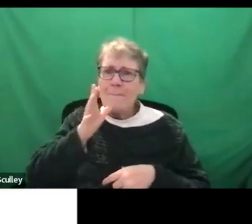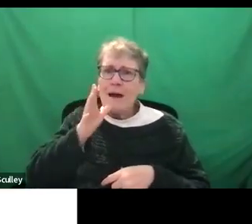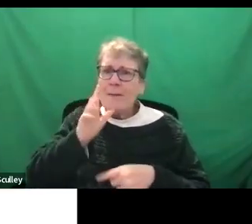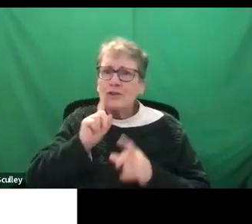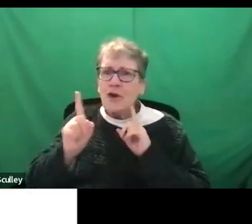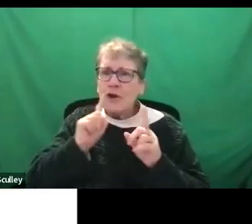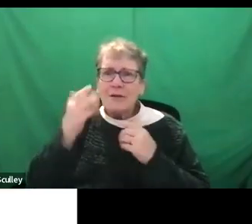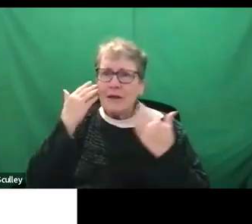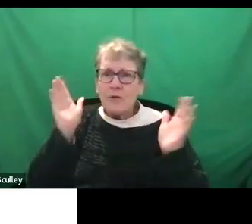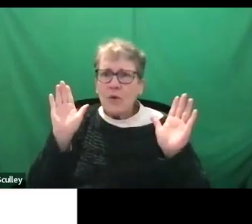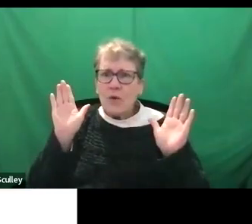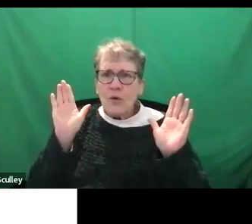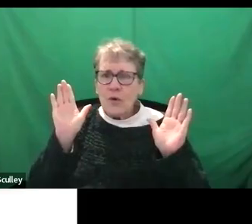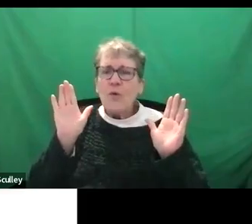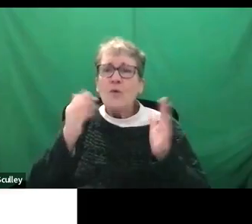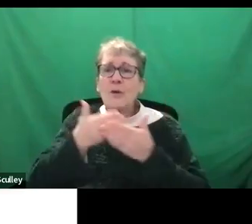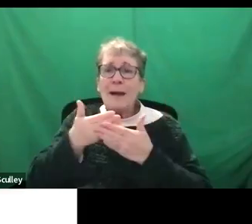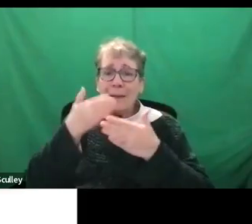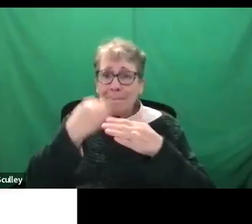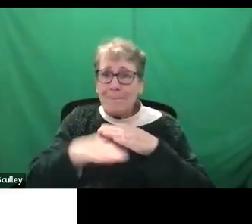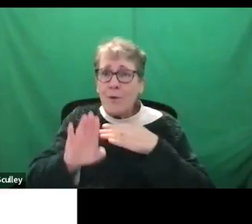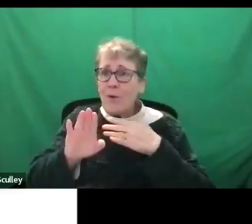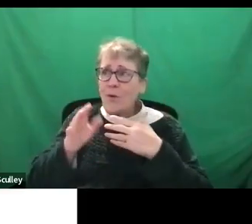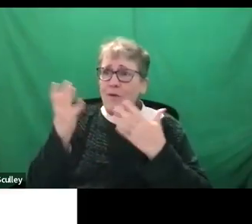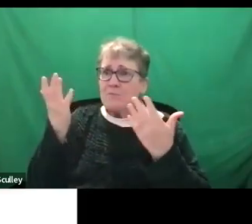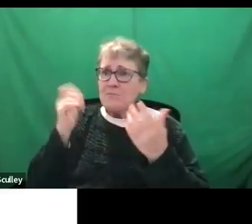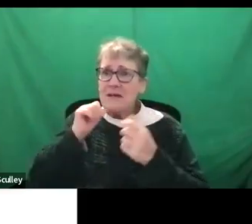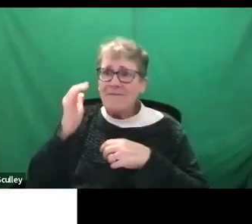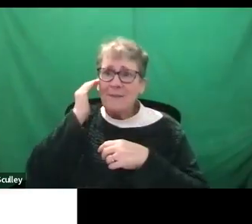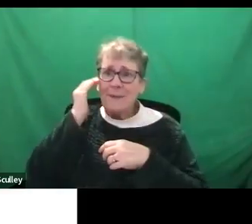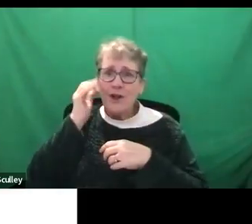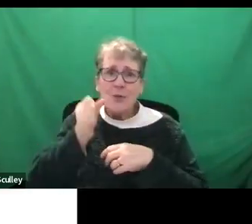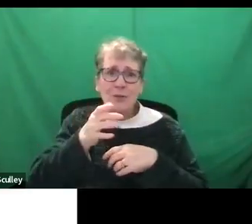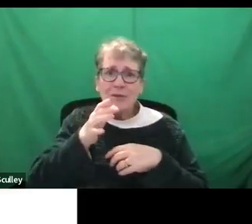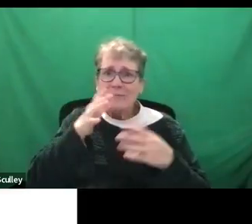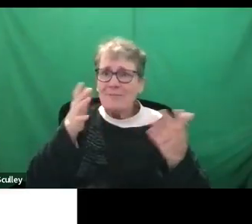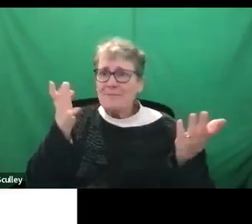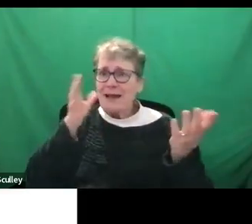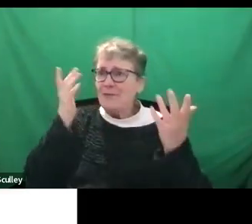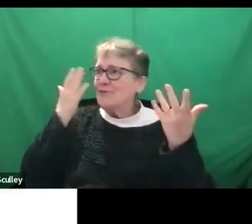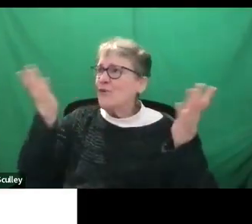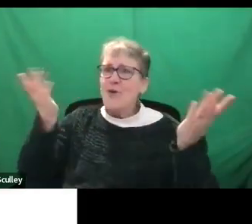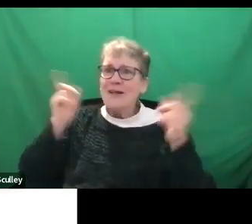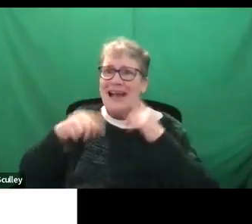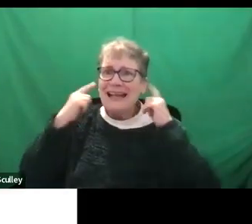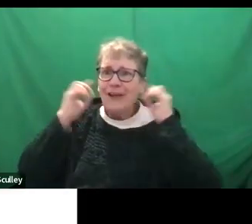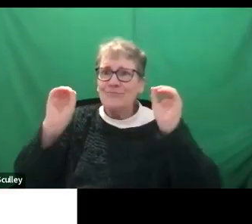babies who are Deaf, they aren't able to hear their parents speak